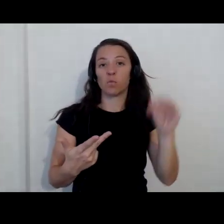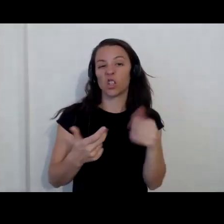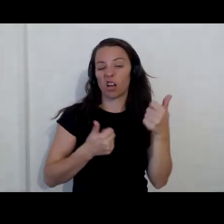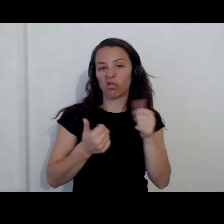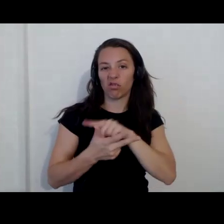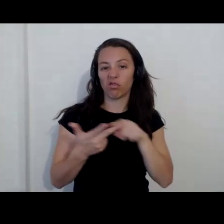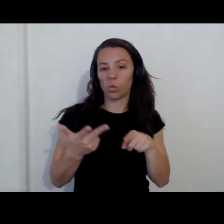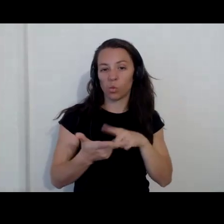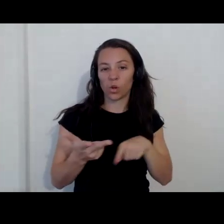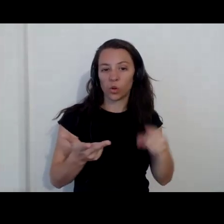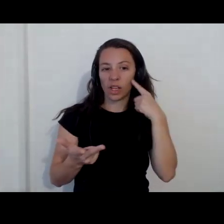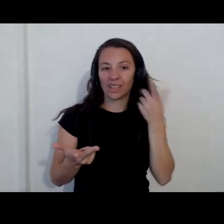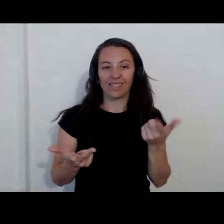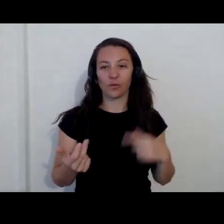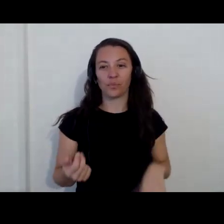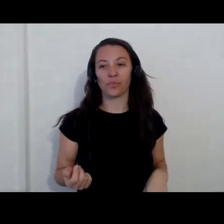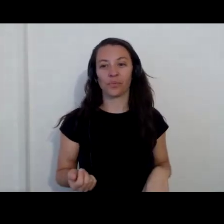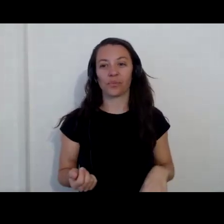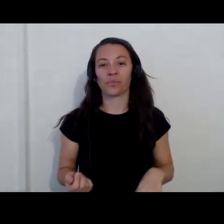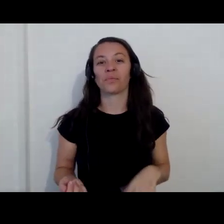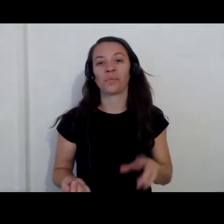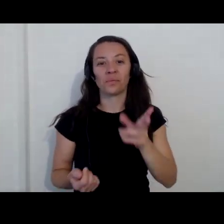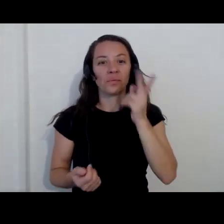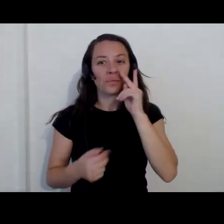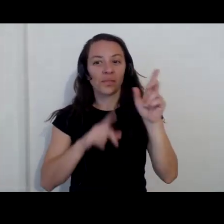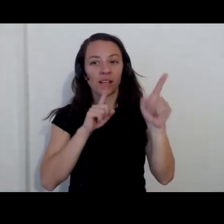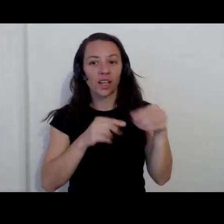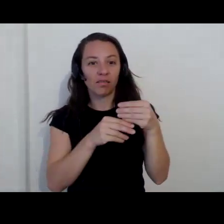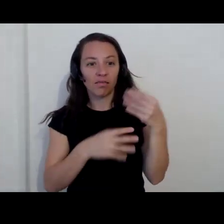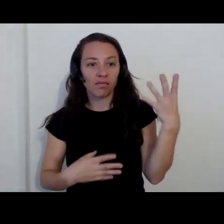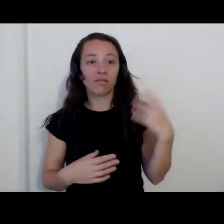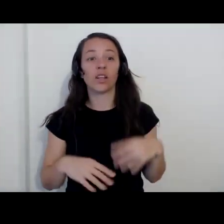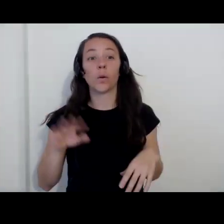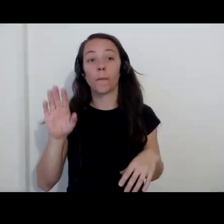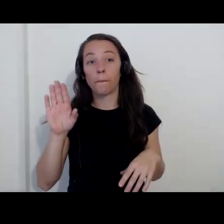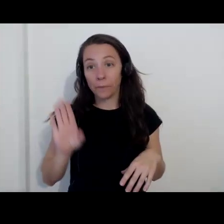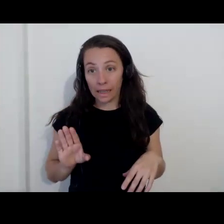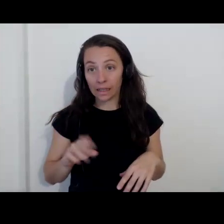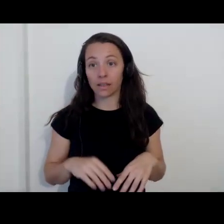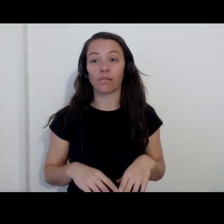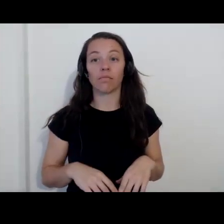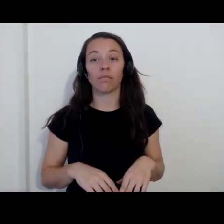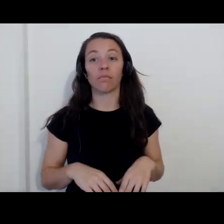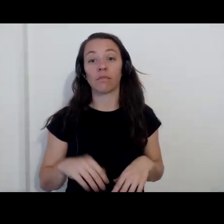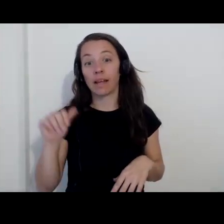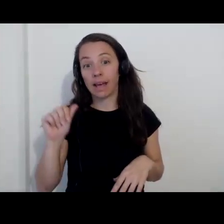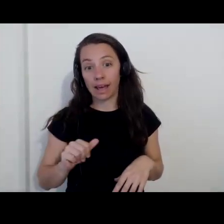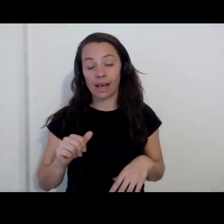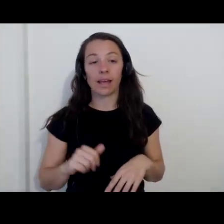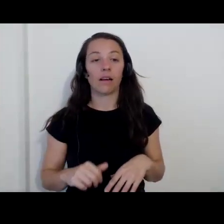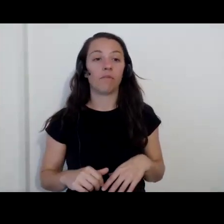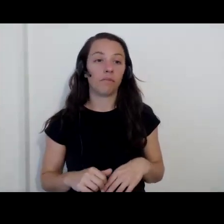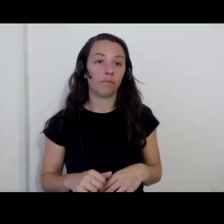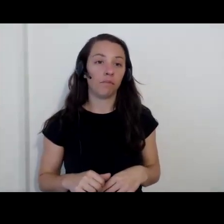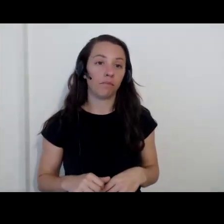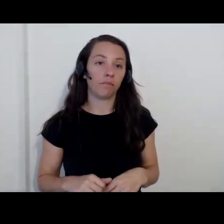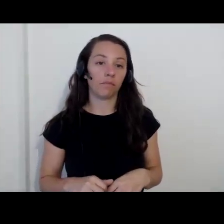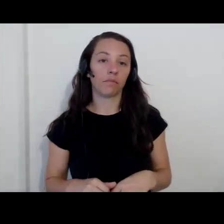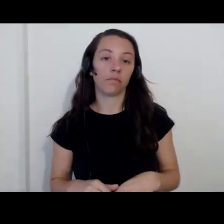I love it. So many answers. Thank you. Got lots of B's, lots of A's. Amazing.